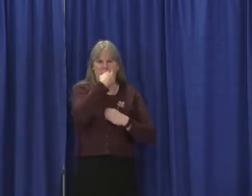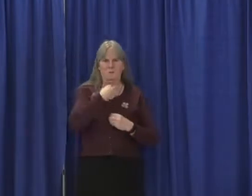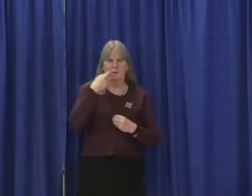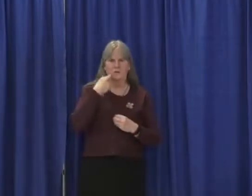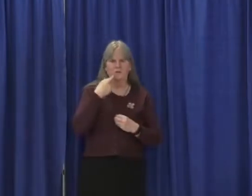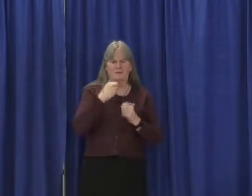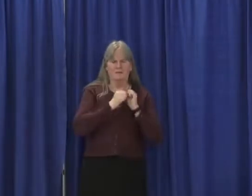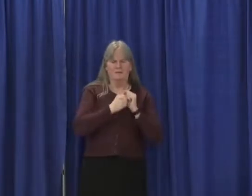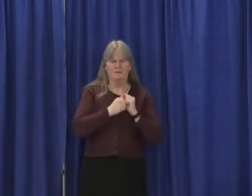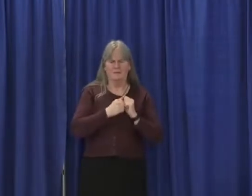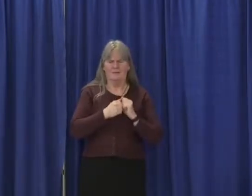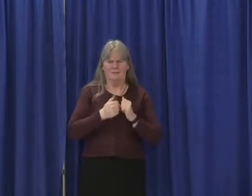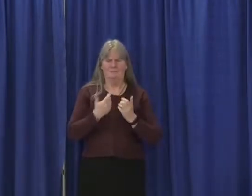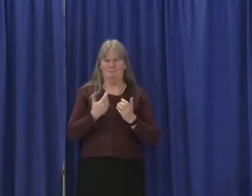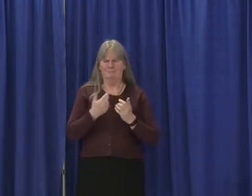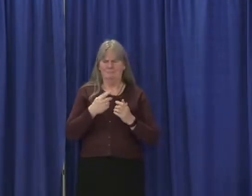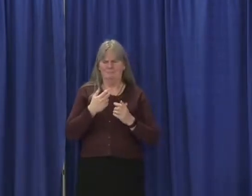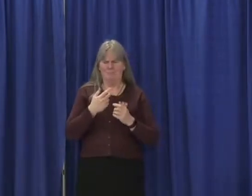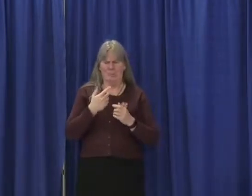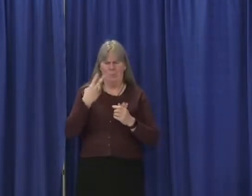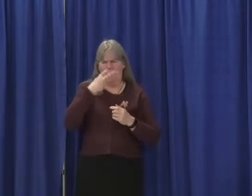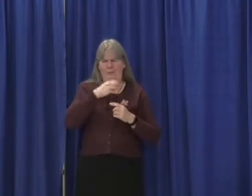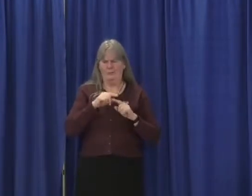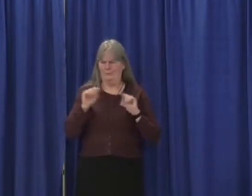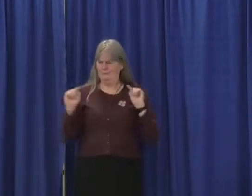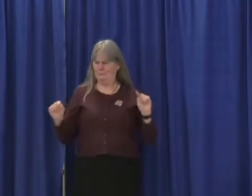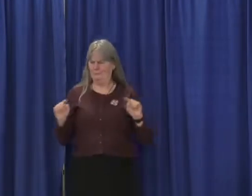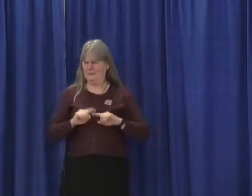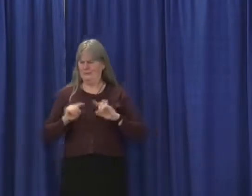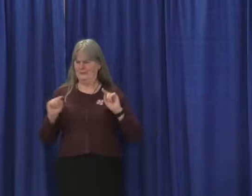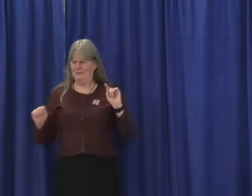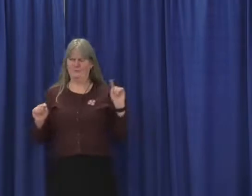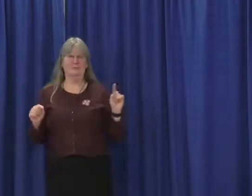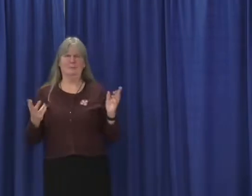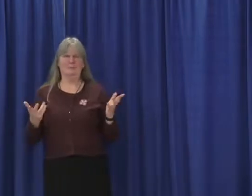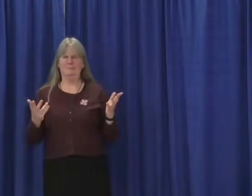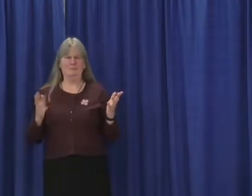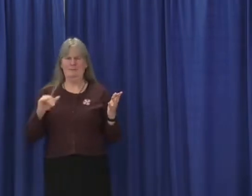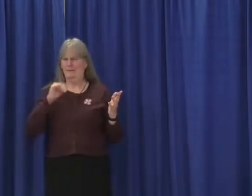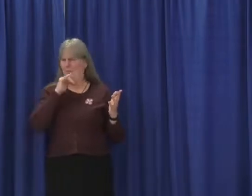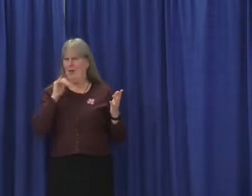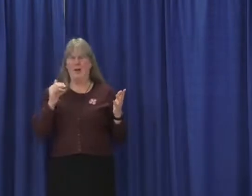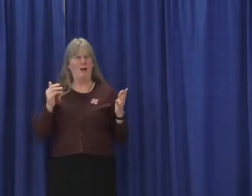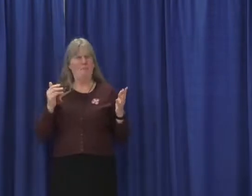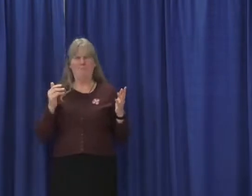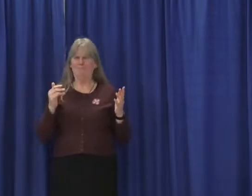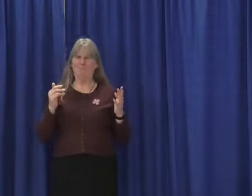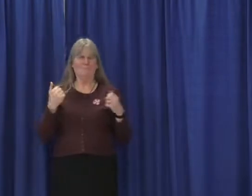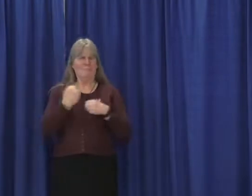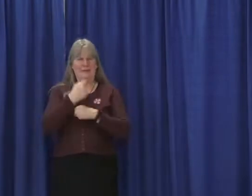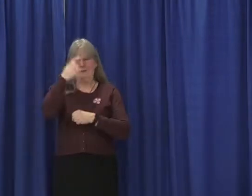discrepancy, and what would you recommend as far as dealing with a situation like that?